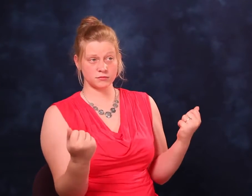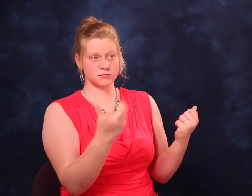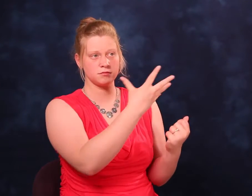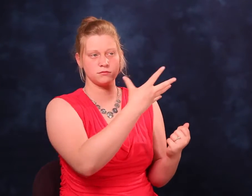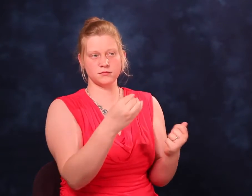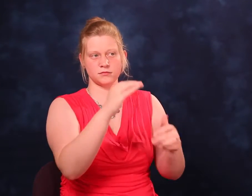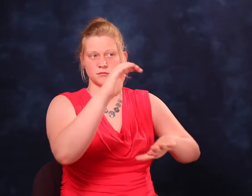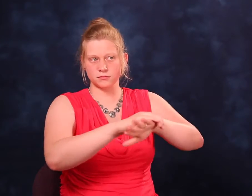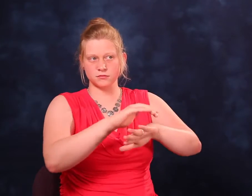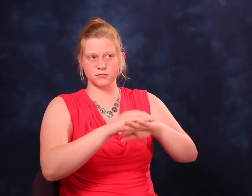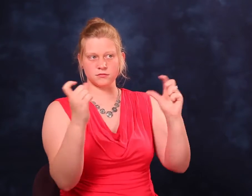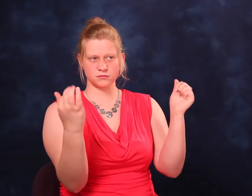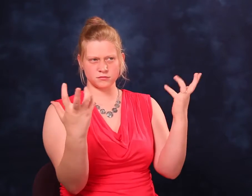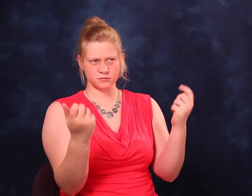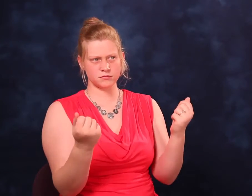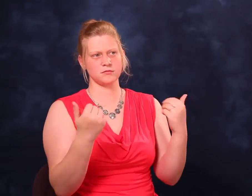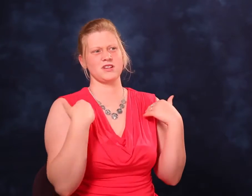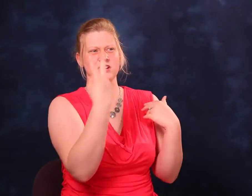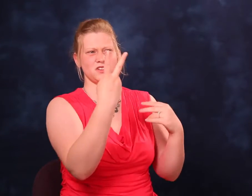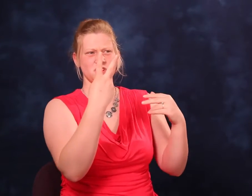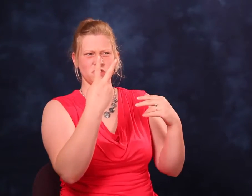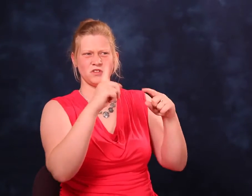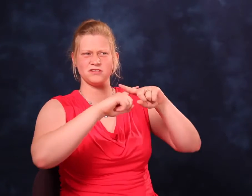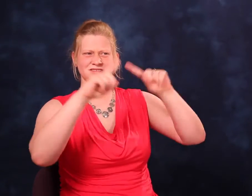American Sign Language and Signed English have